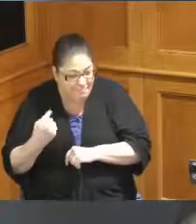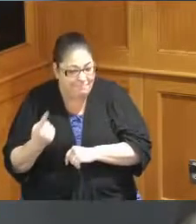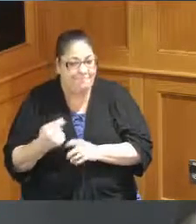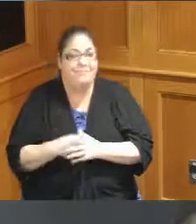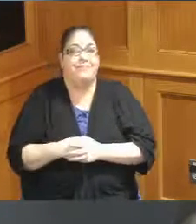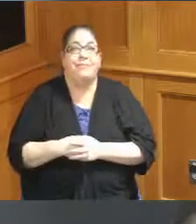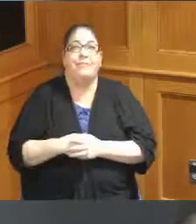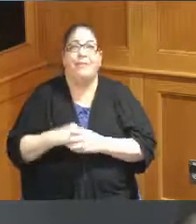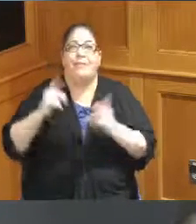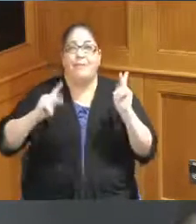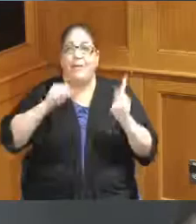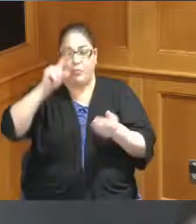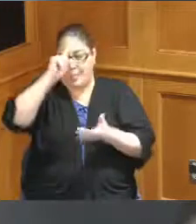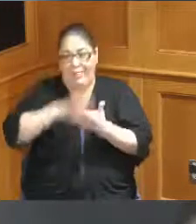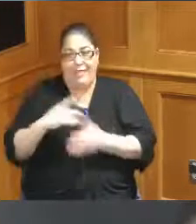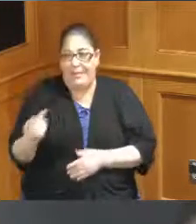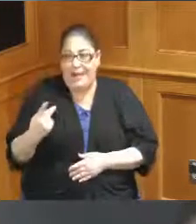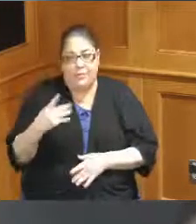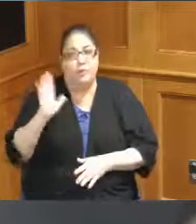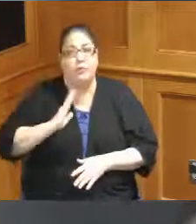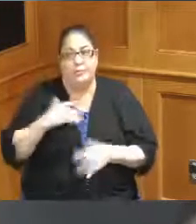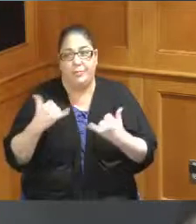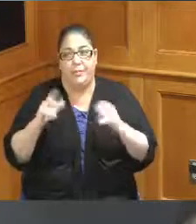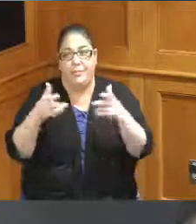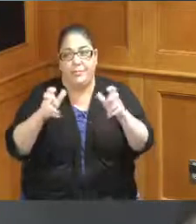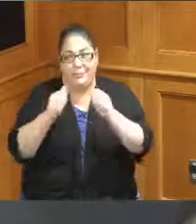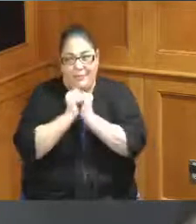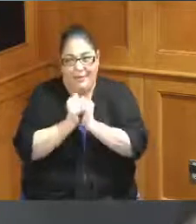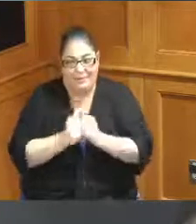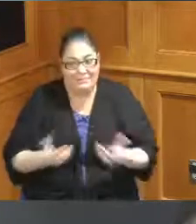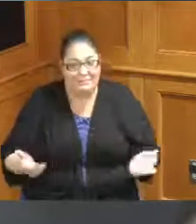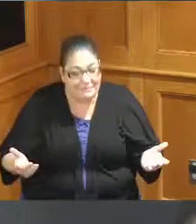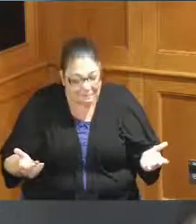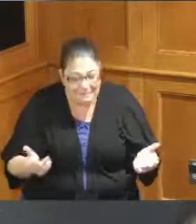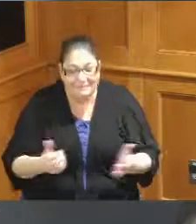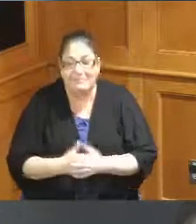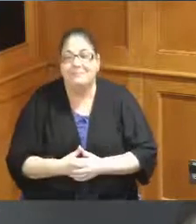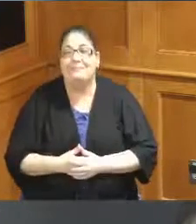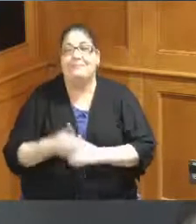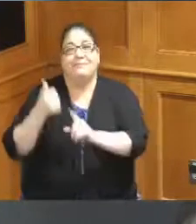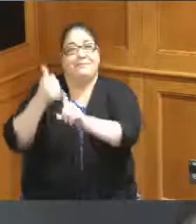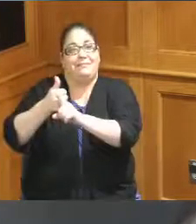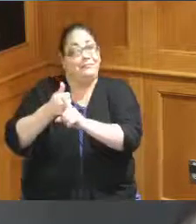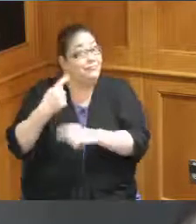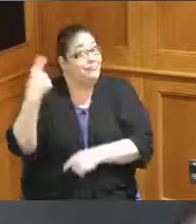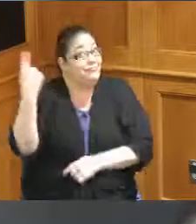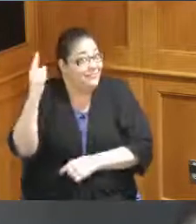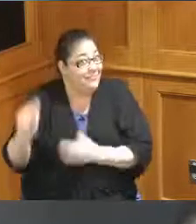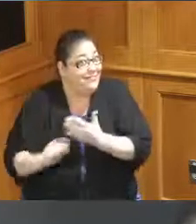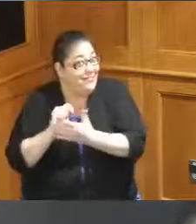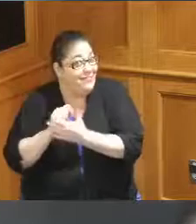nobody believes us that we we do play ball but I'll tell you she was she was something she was